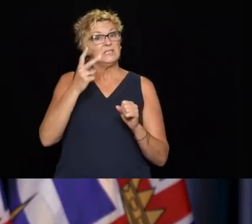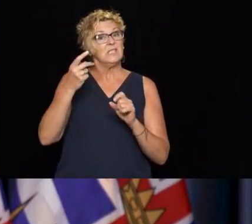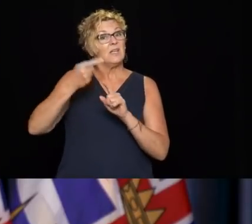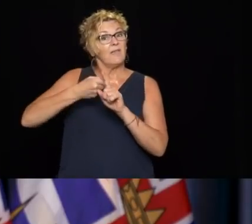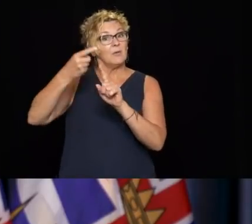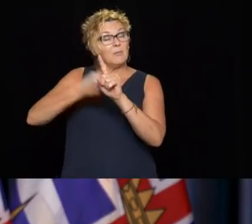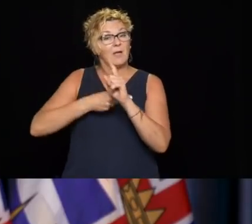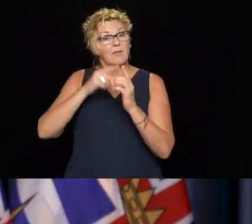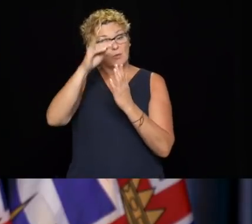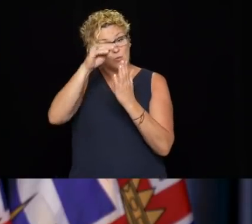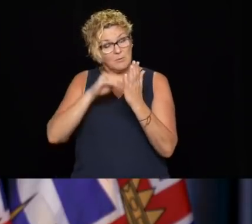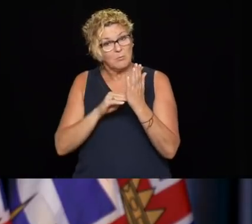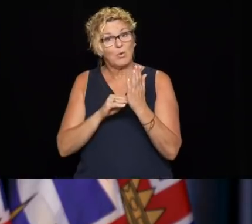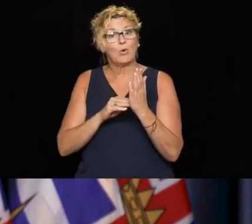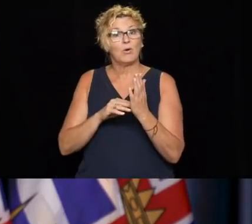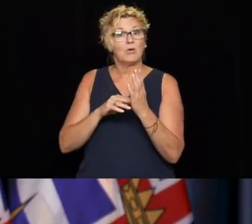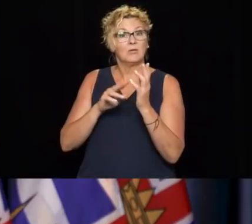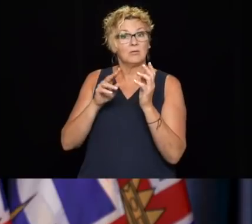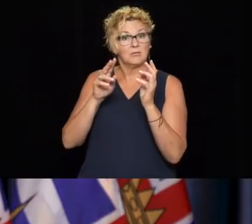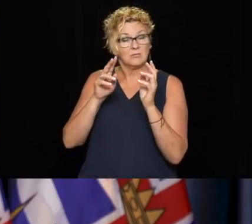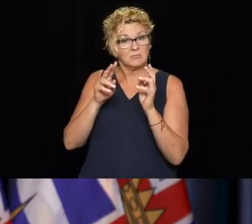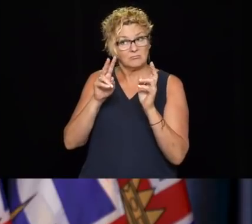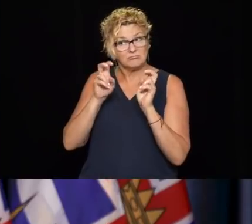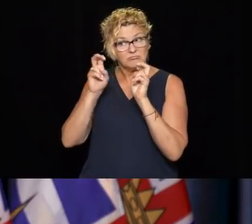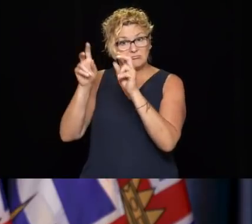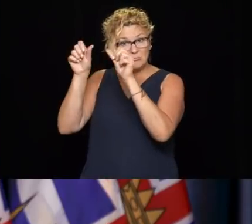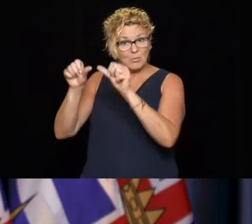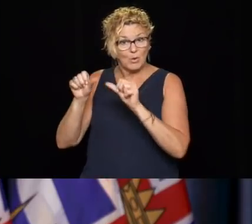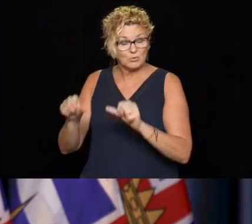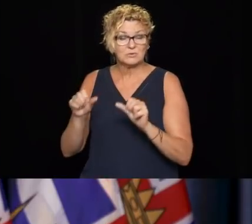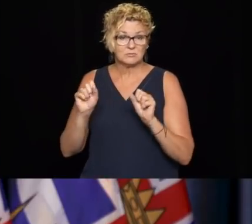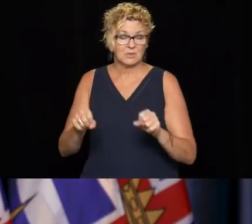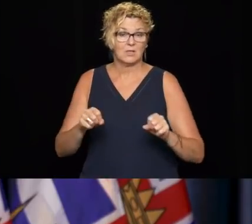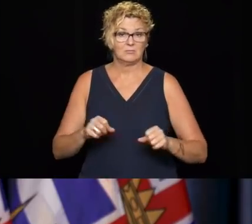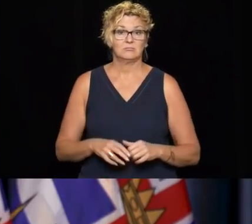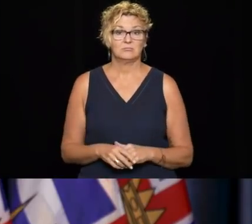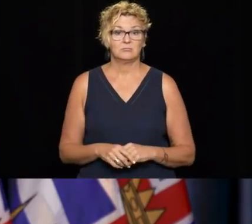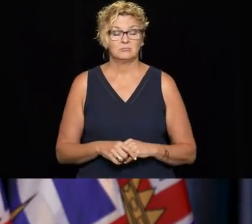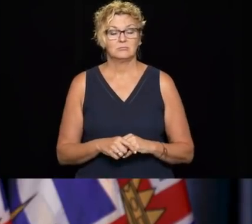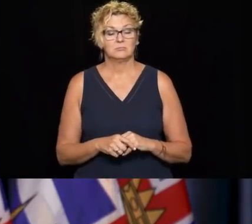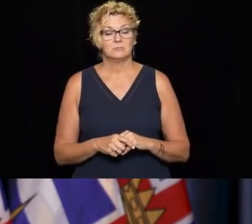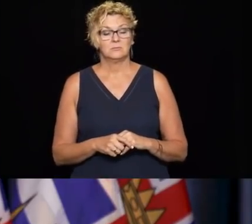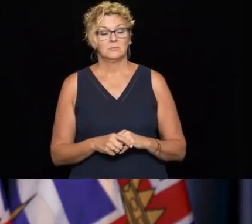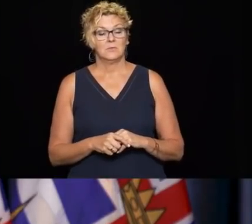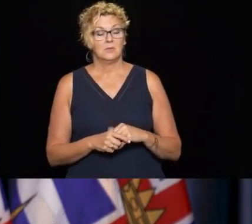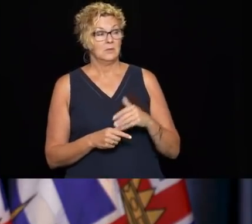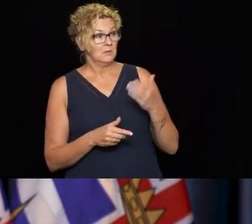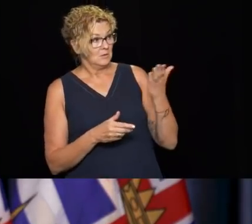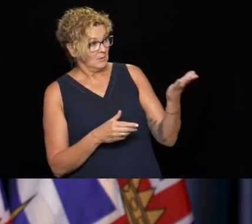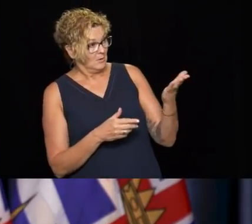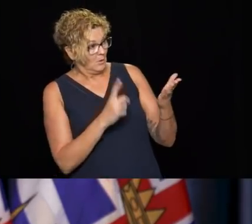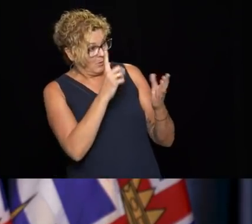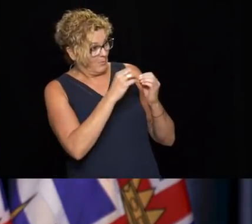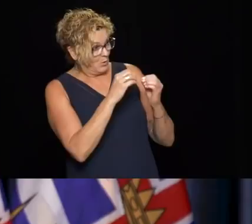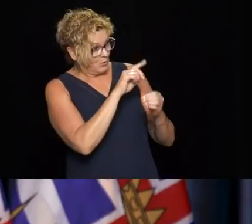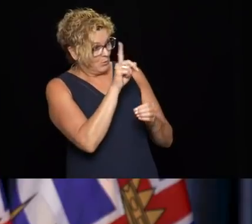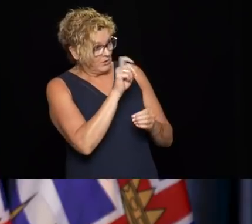in terms of our surgical plan, the details will continue to flow on monthly reports and we have to get anything we need in the future.